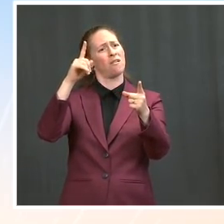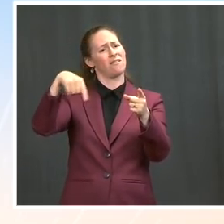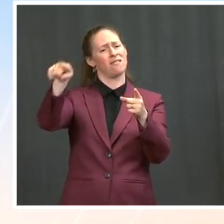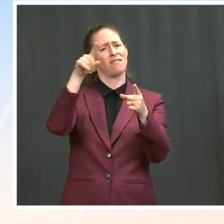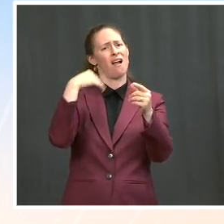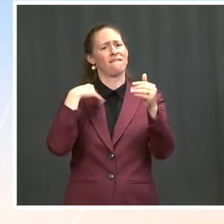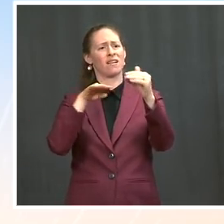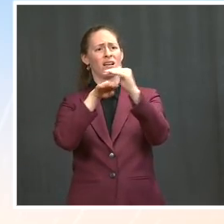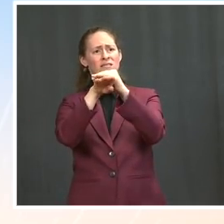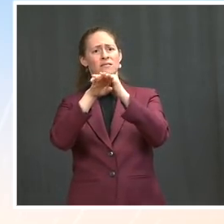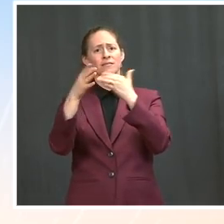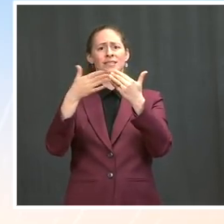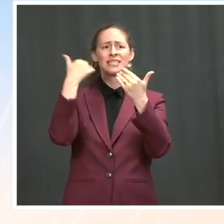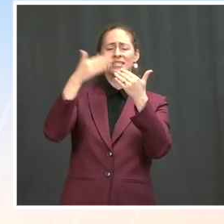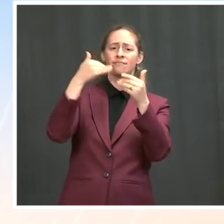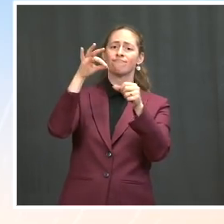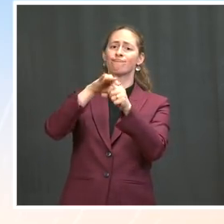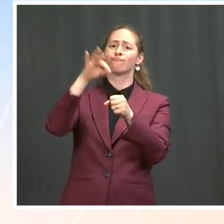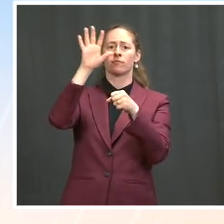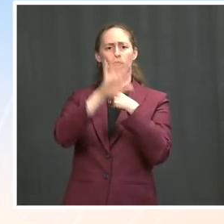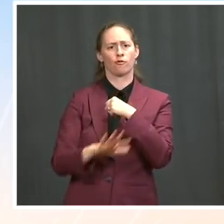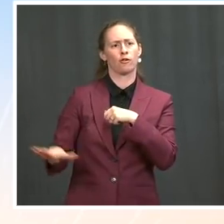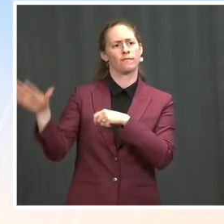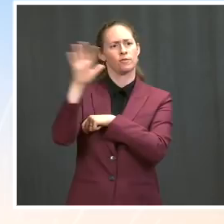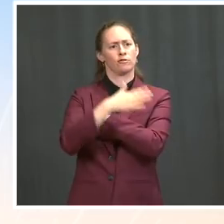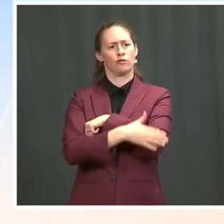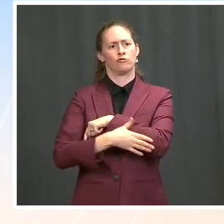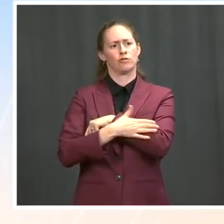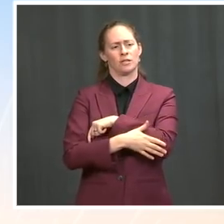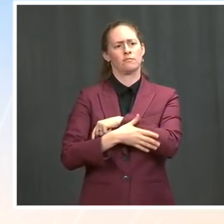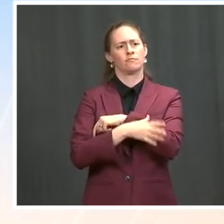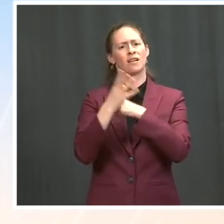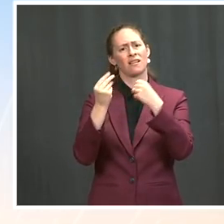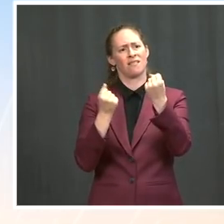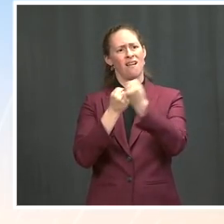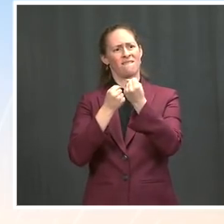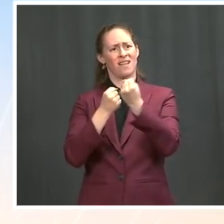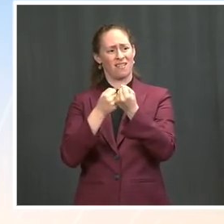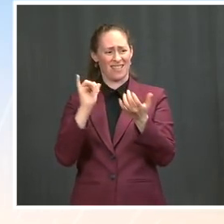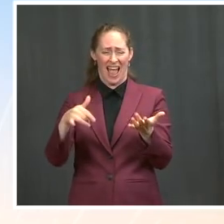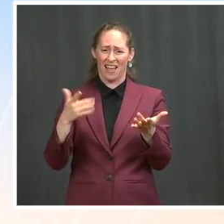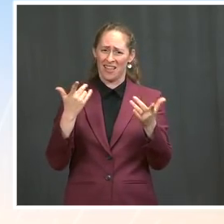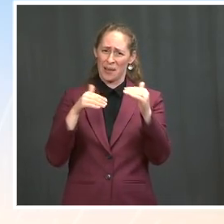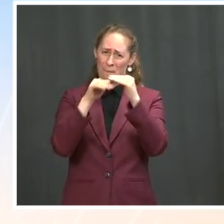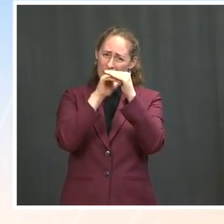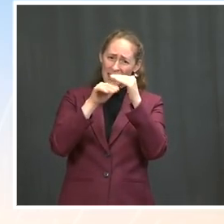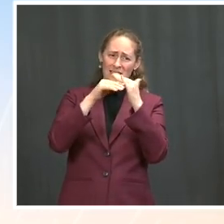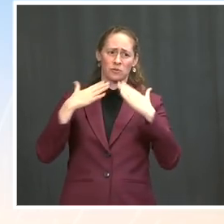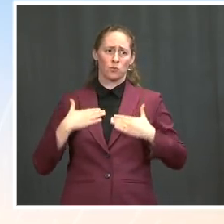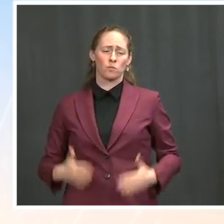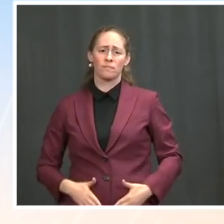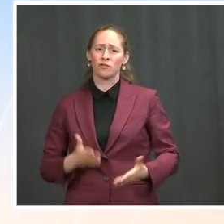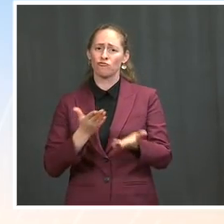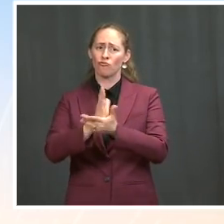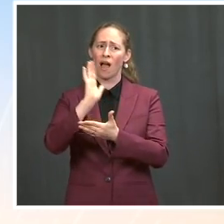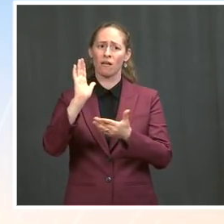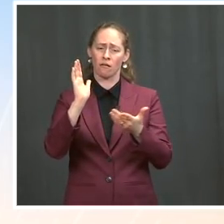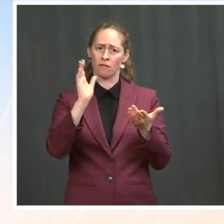making sure we're advocating for it as a fundamental right. This is an opportunity for Republicans to stand up and do the same. It shouldn't be a partisan issue.